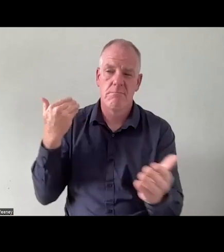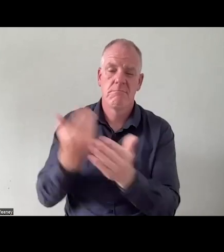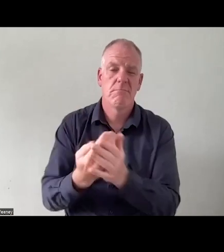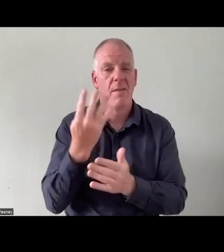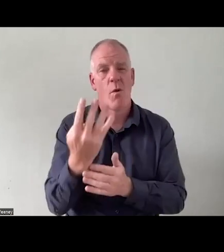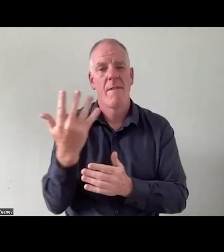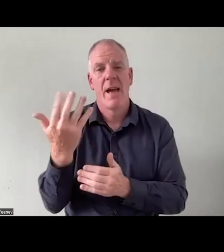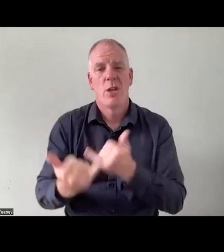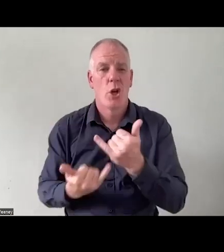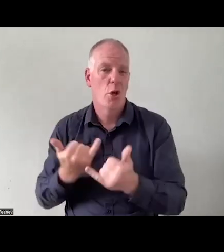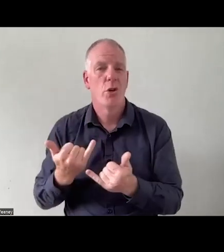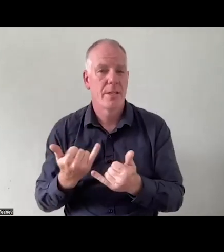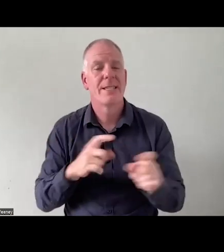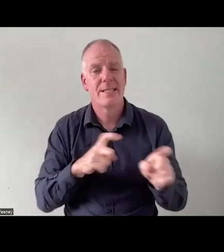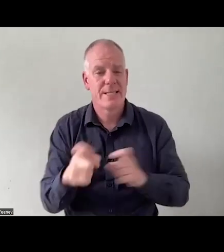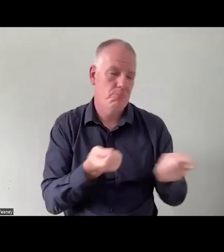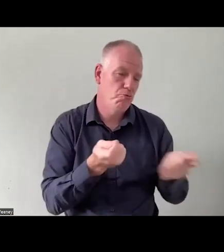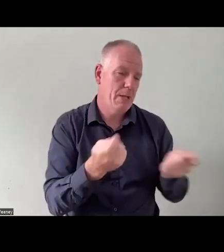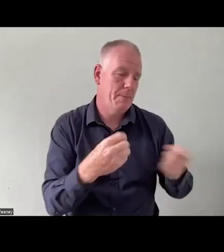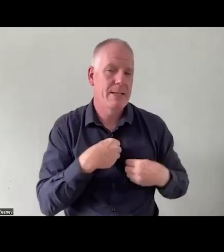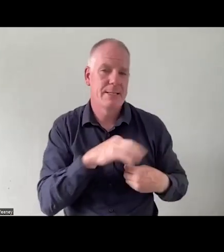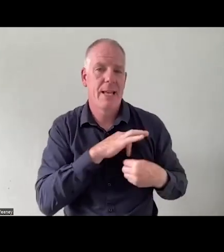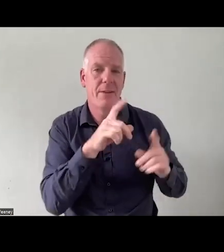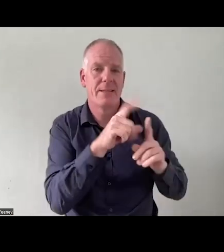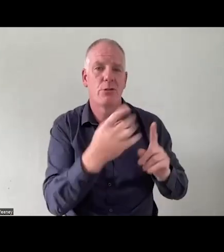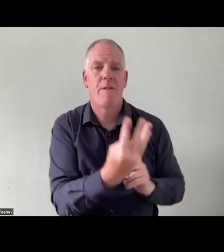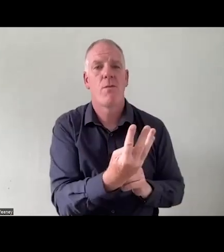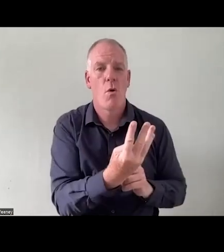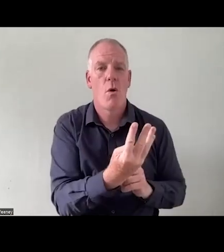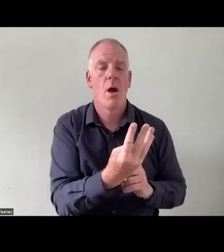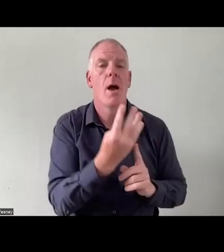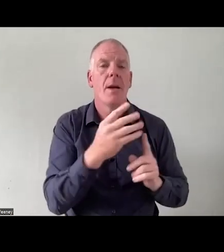I was still running Digital 4, but we subcontracted,